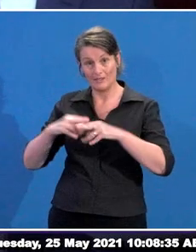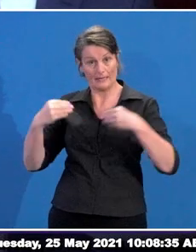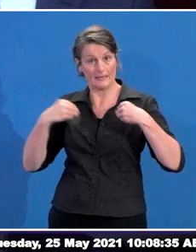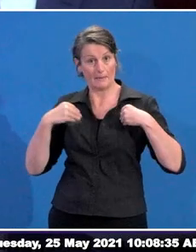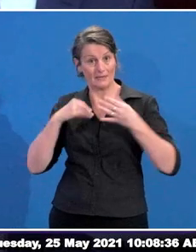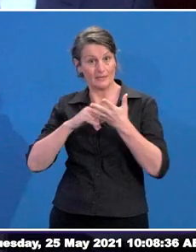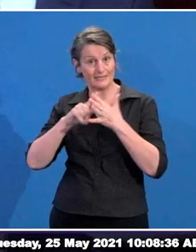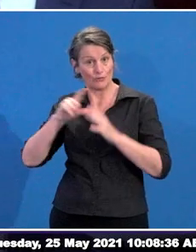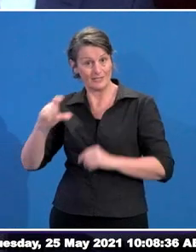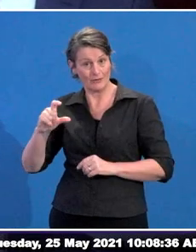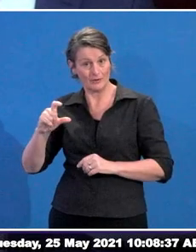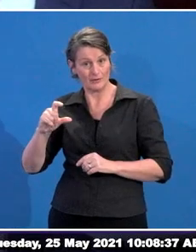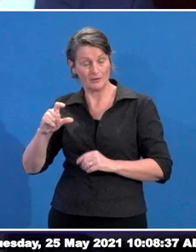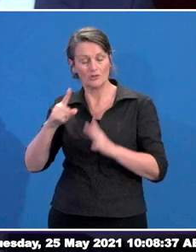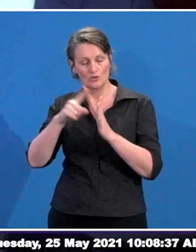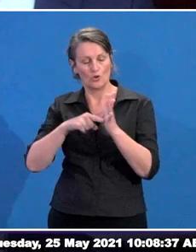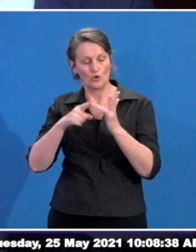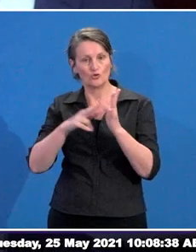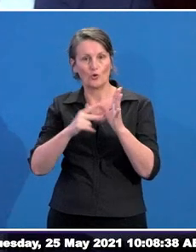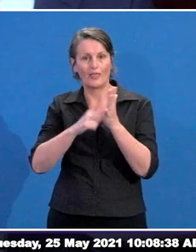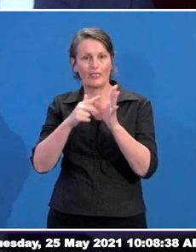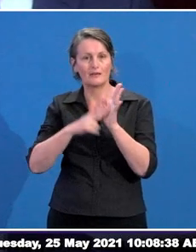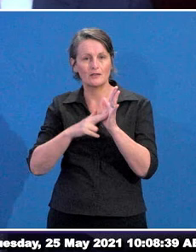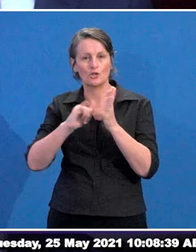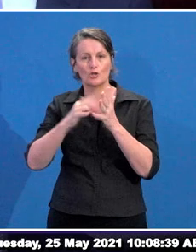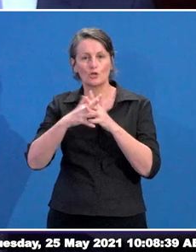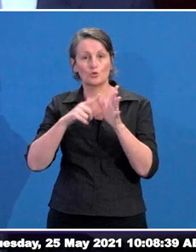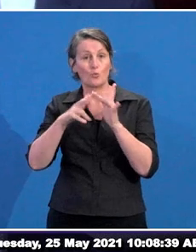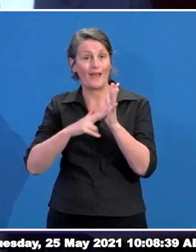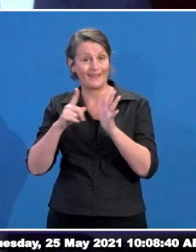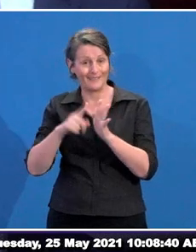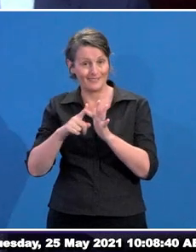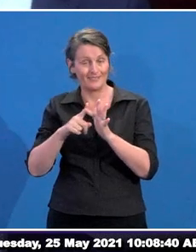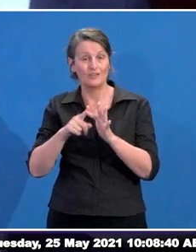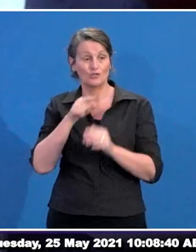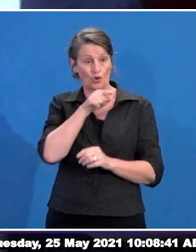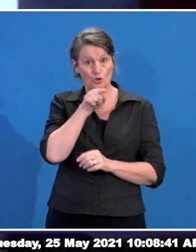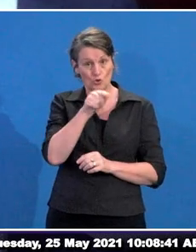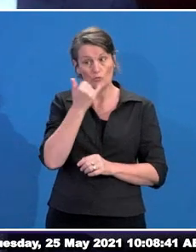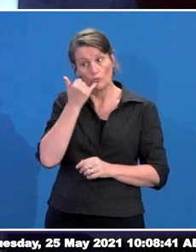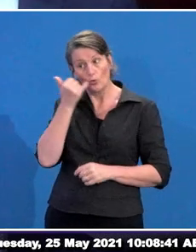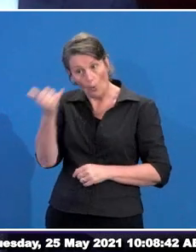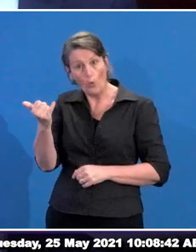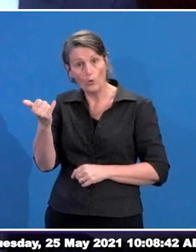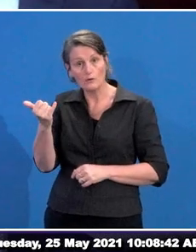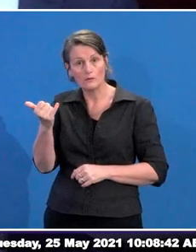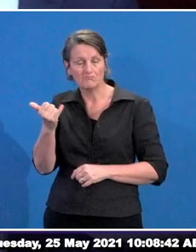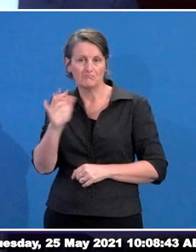Now, that is Mr Swain (CROSSTALK) And this is a telephone call on or about October?